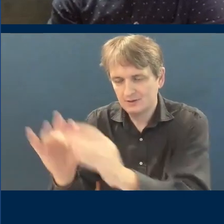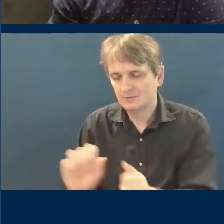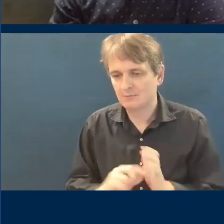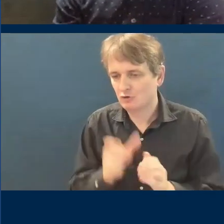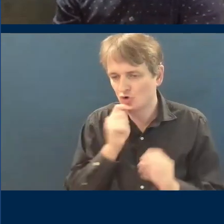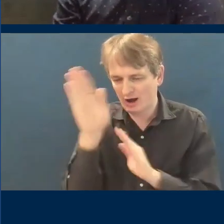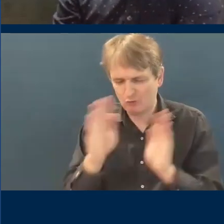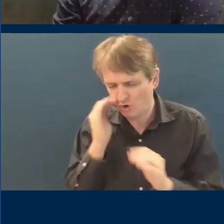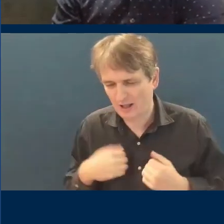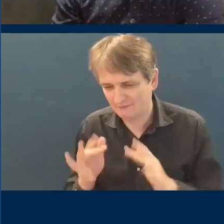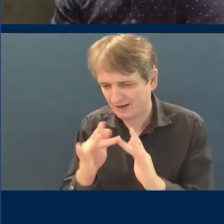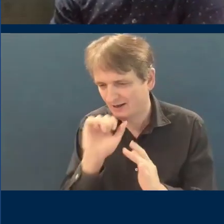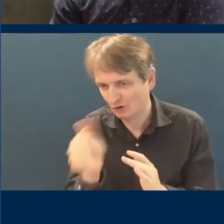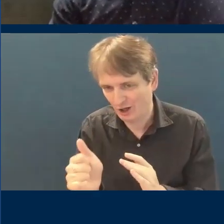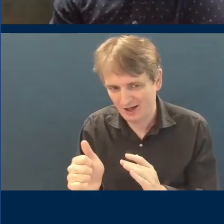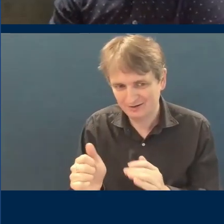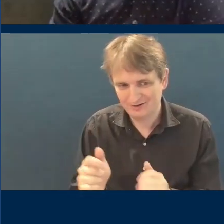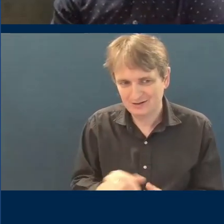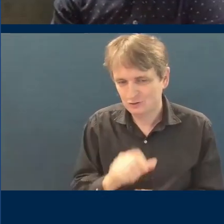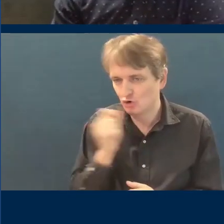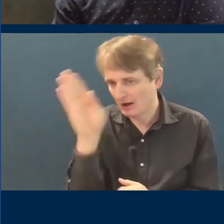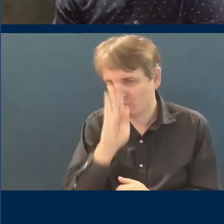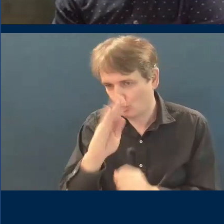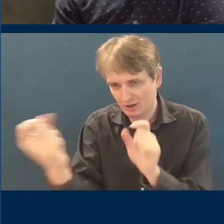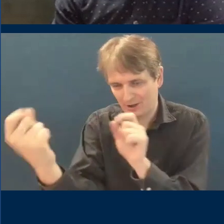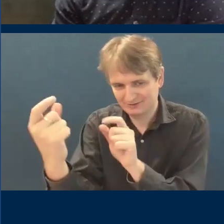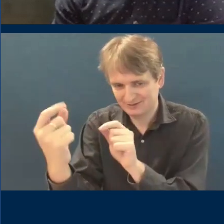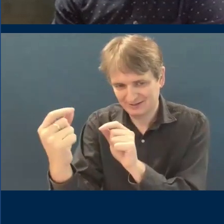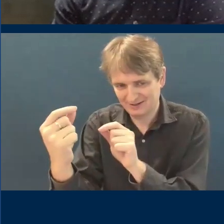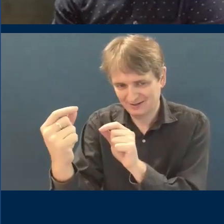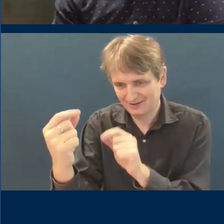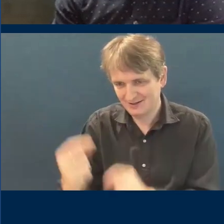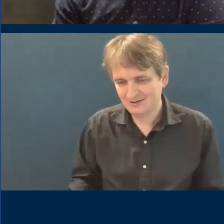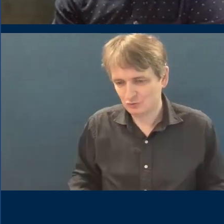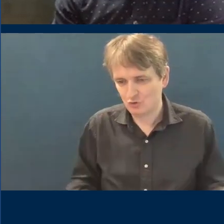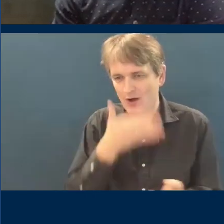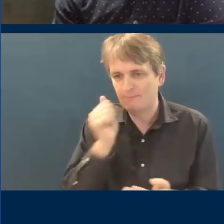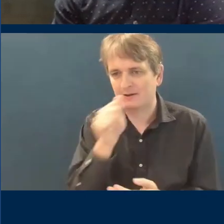they can run on the phone and not connect with the cloud. you know. But so would you...